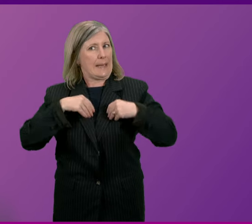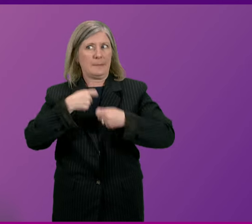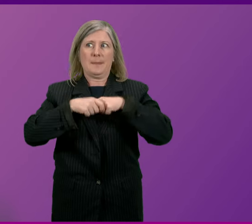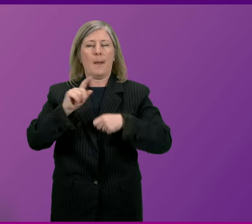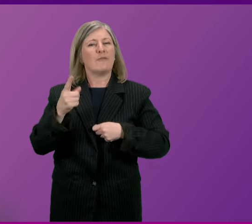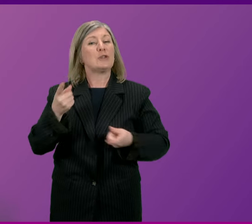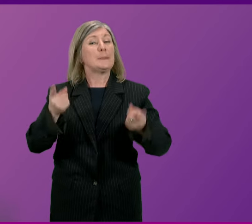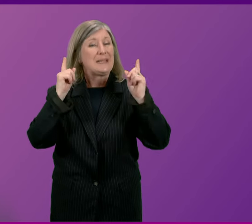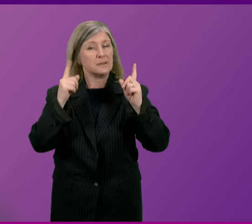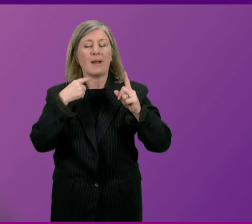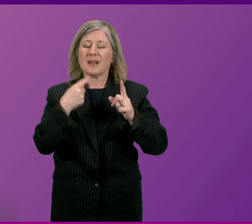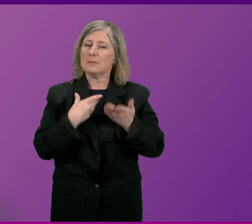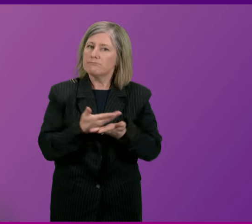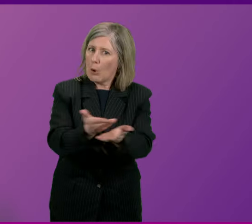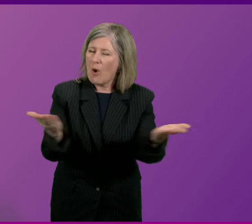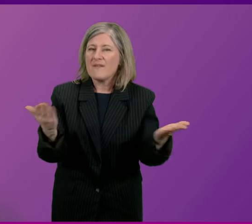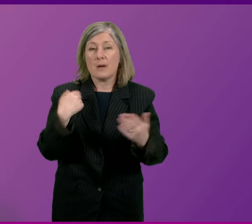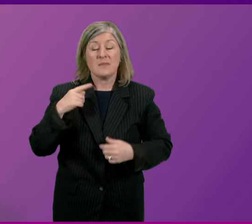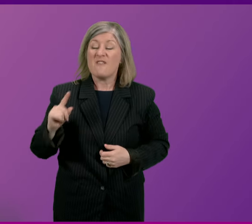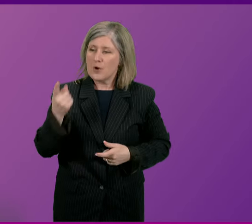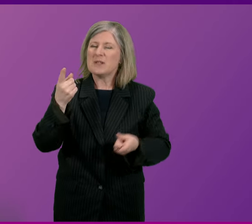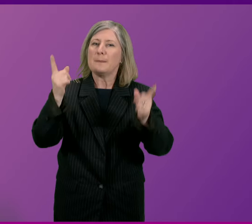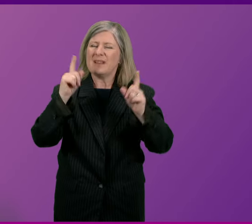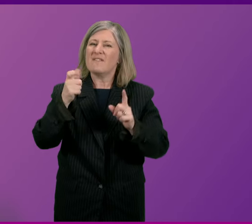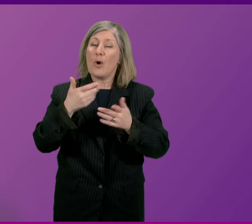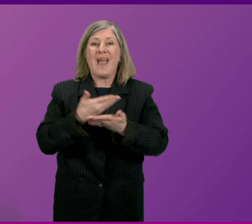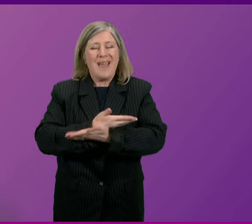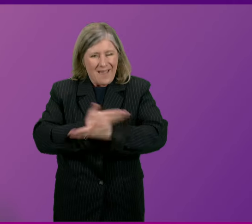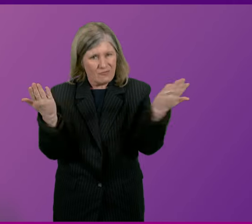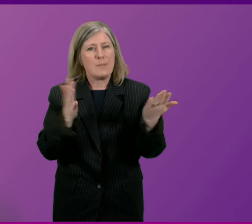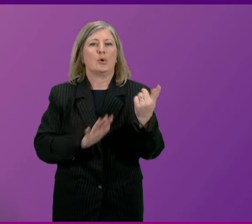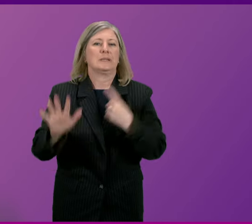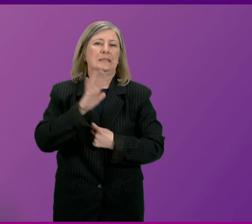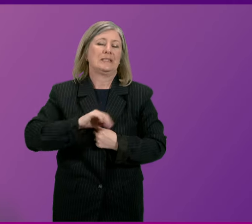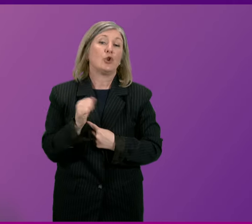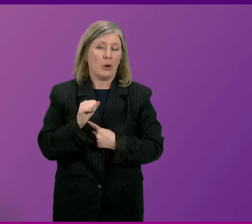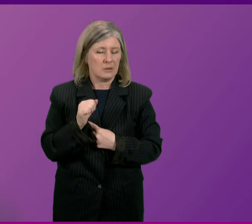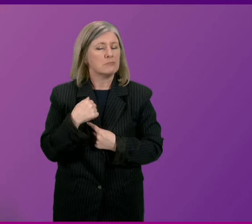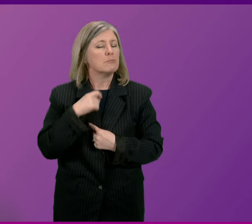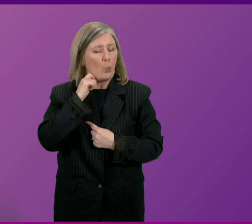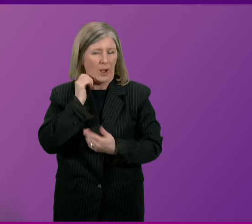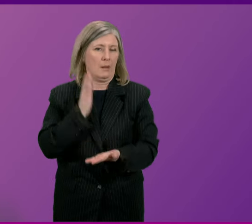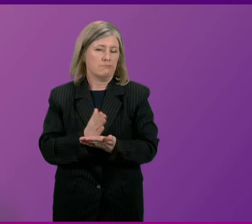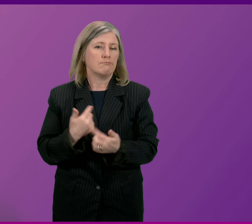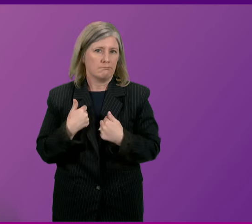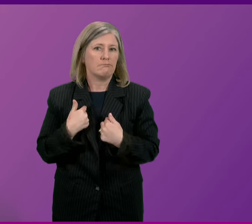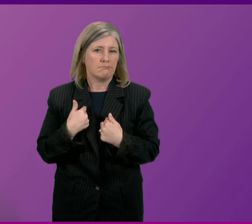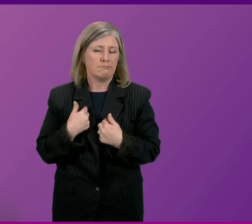offer myself to be the First Minister for everyone in Scotland. That is precisely what I will do.